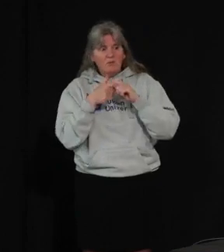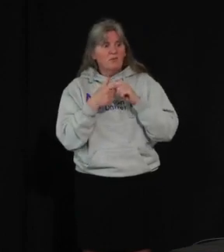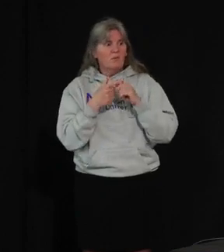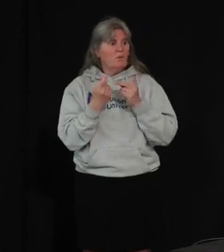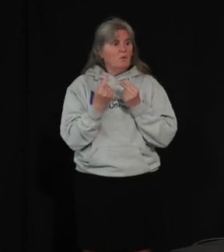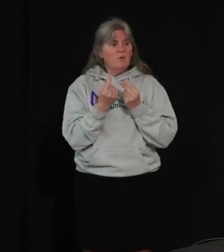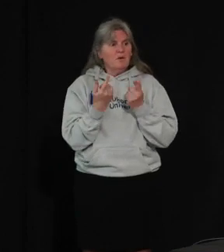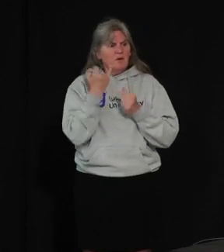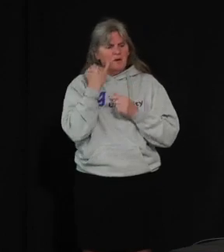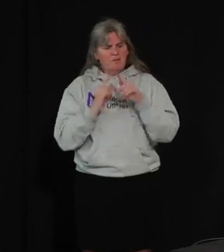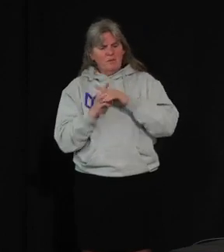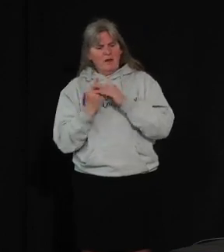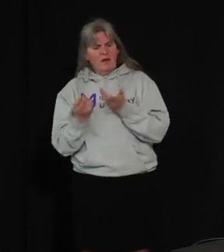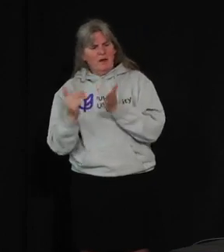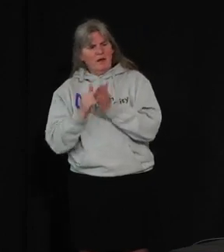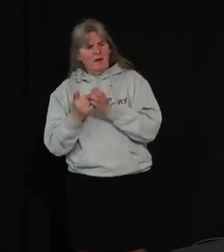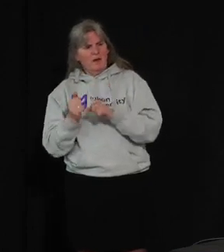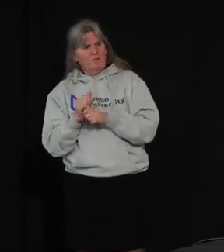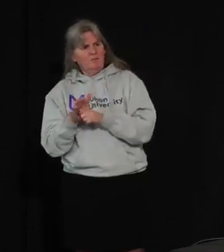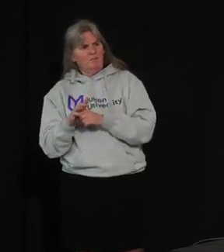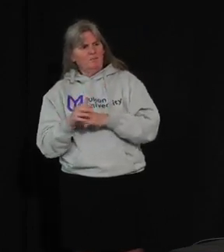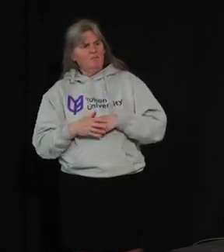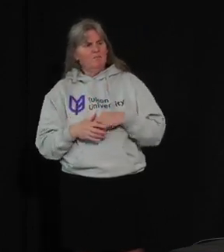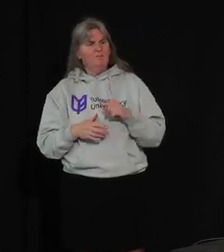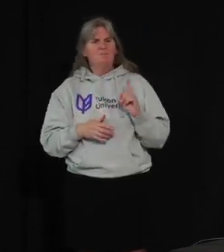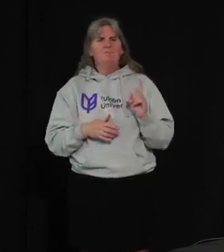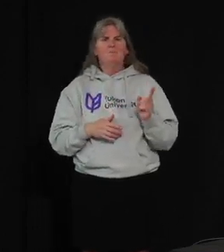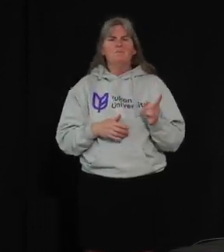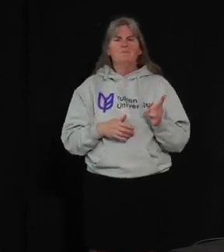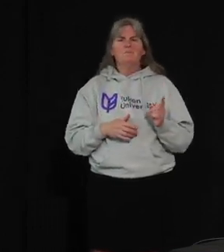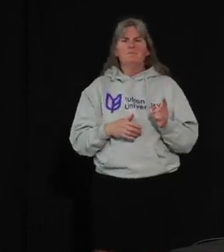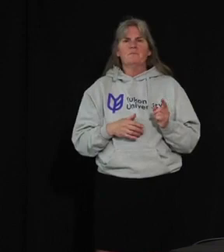What exactly is going to happen in these cases?